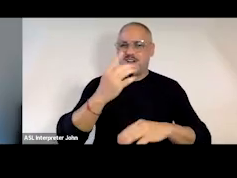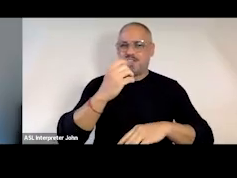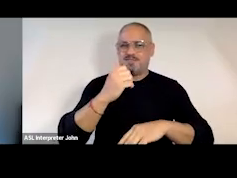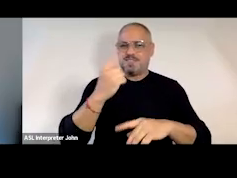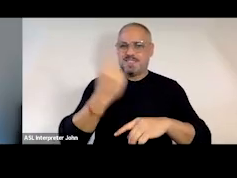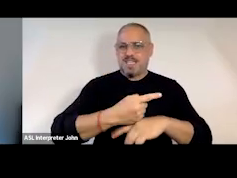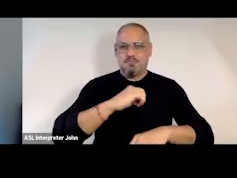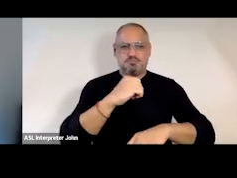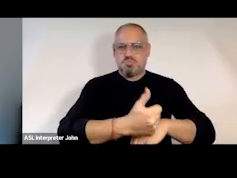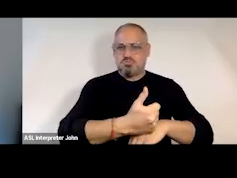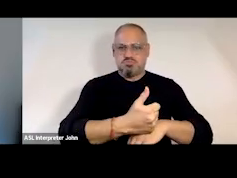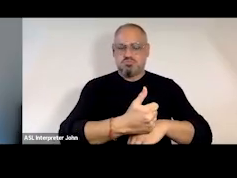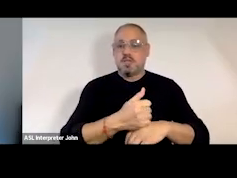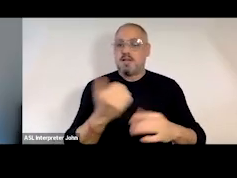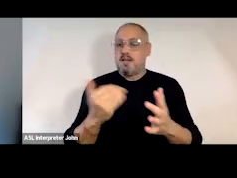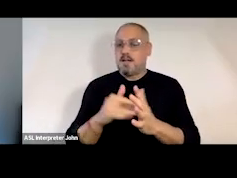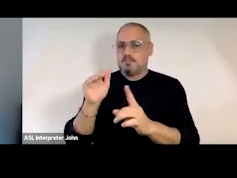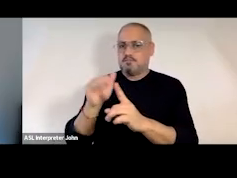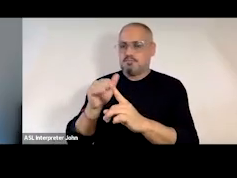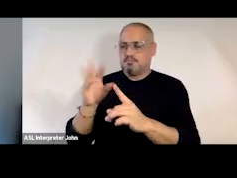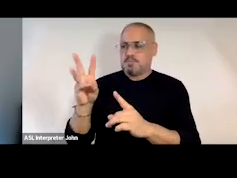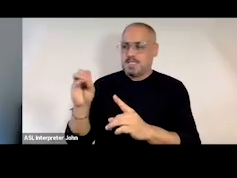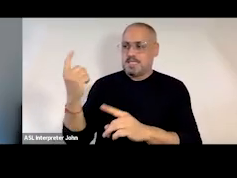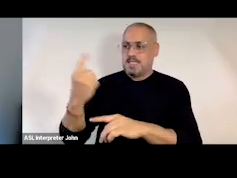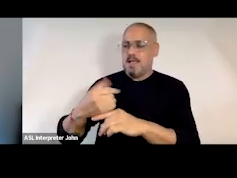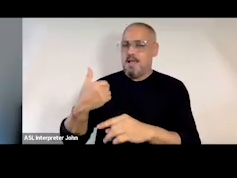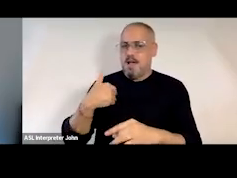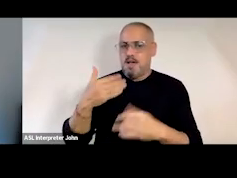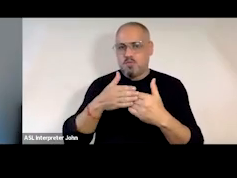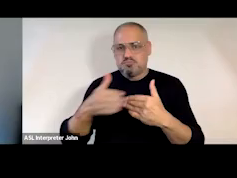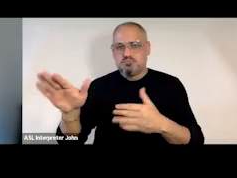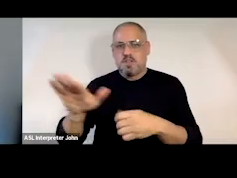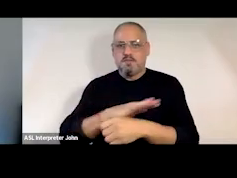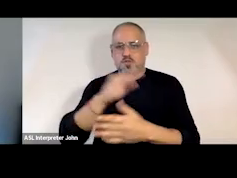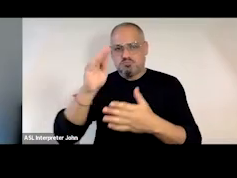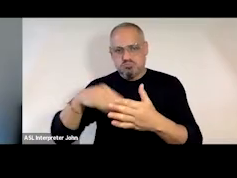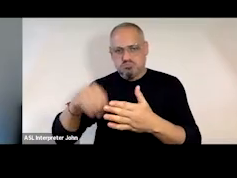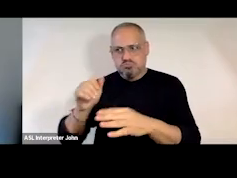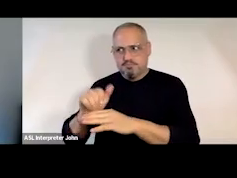And again, a reminder, you have 60 days to complete the full application and submit it to Social Security